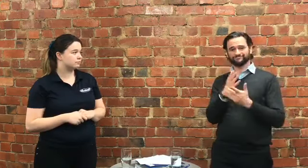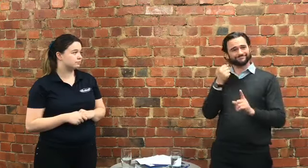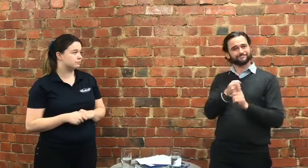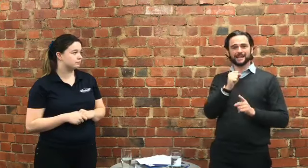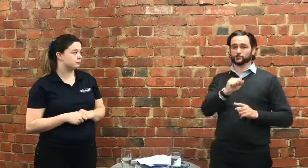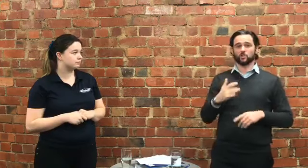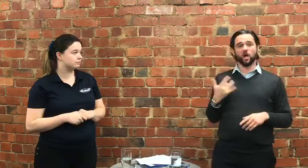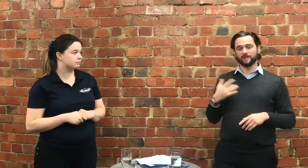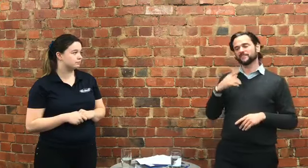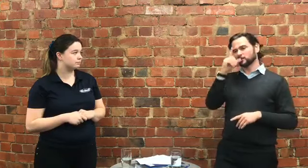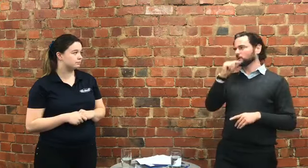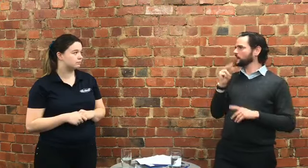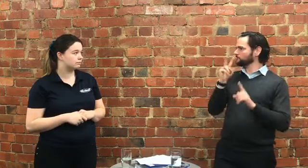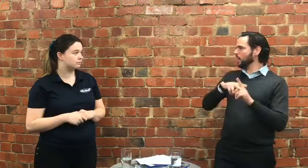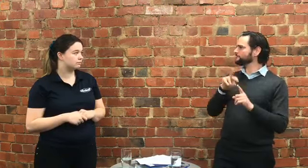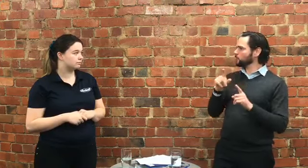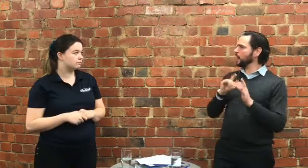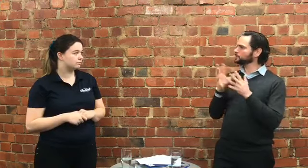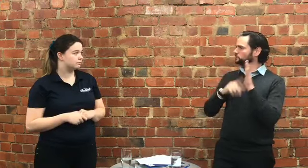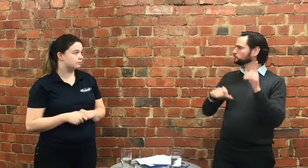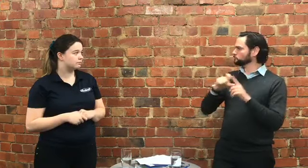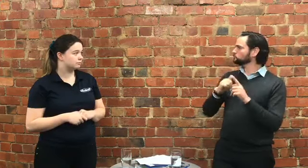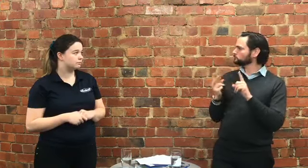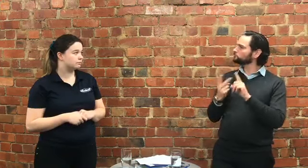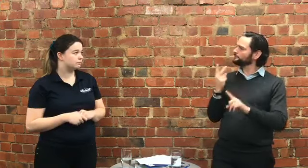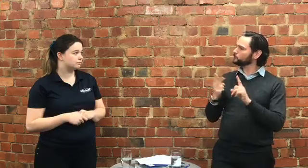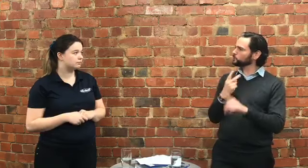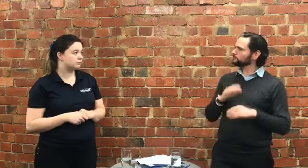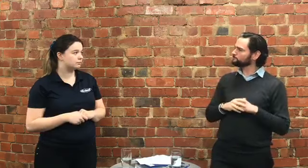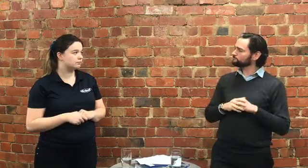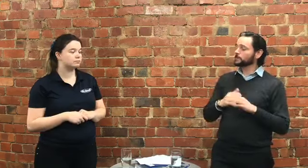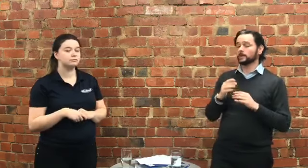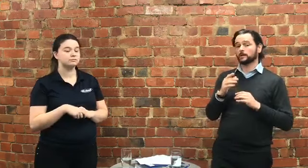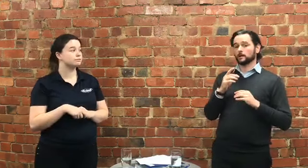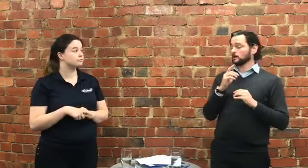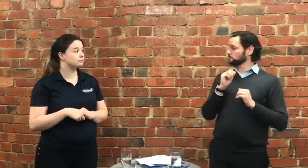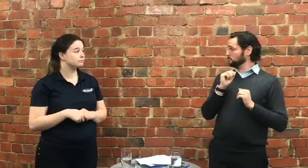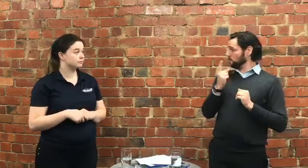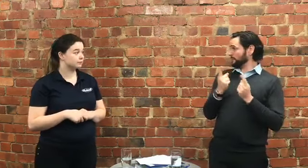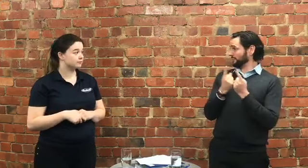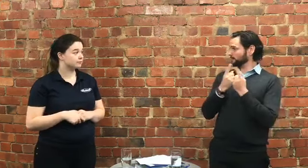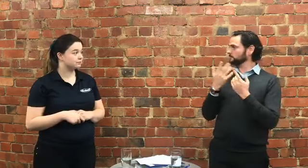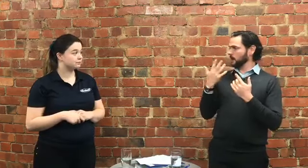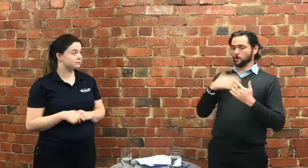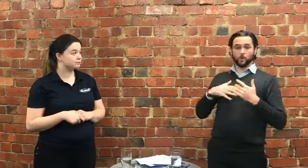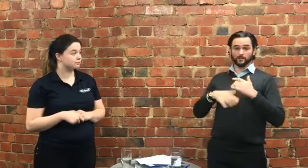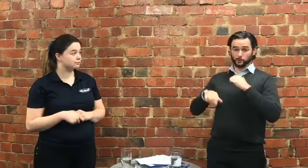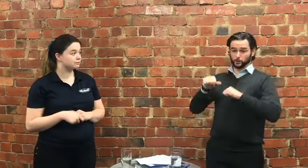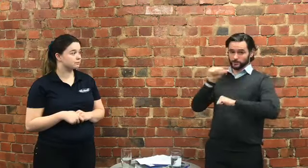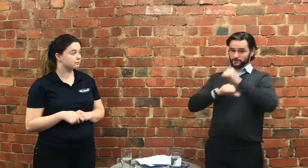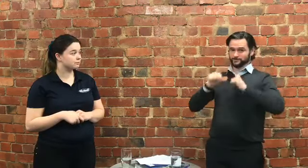or if something's missing that impacts on your life you can ask for an unscheduled review.